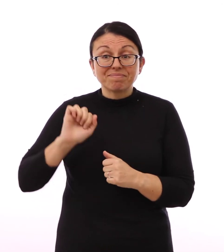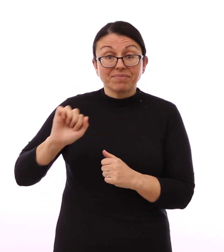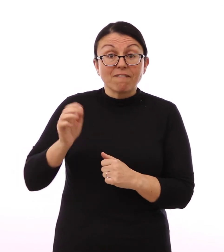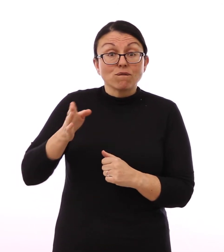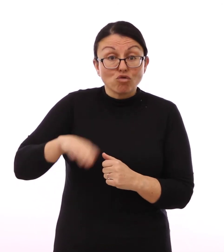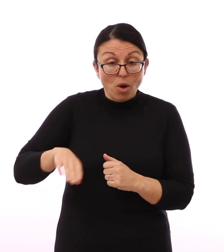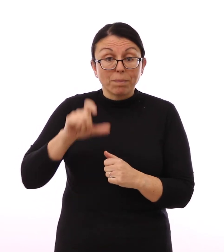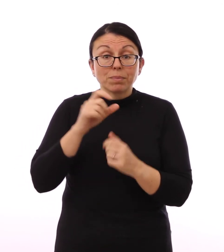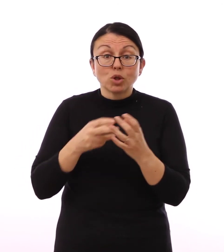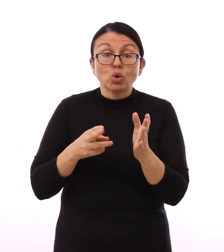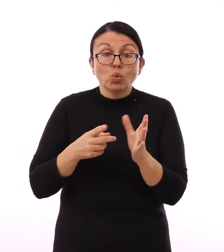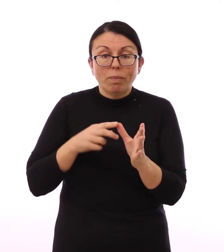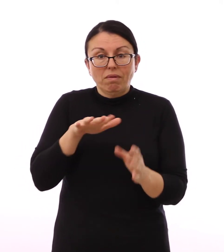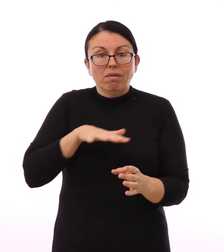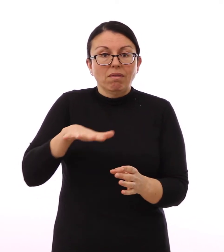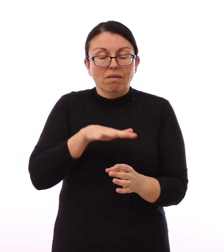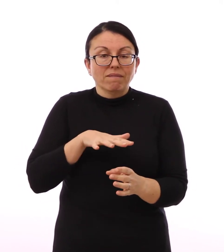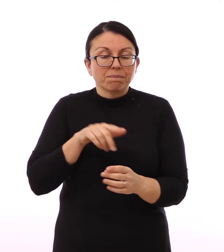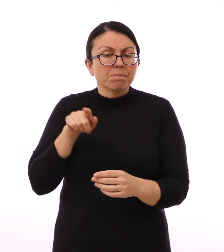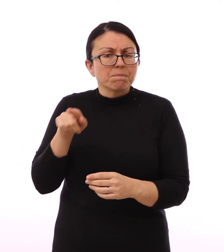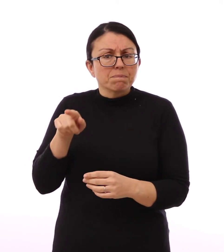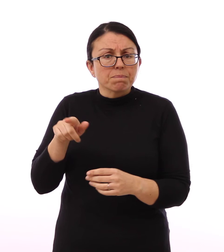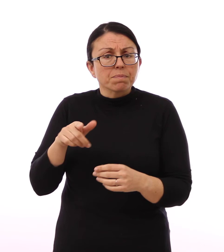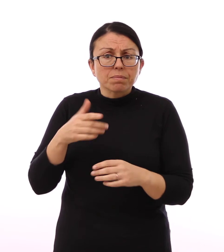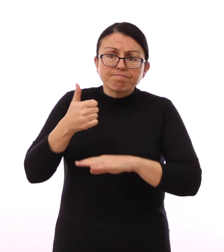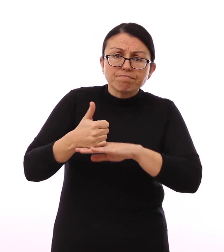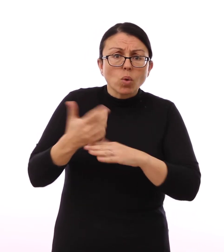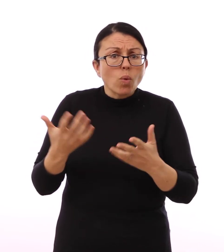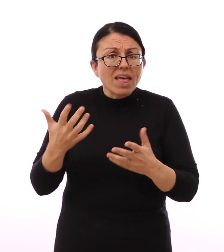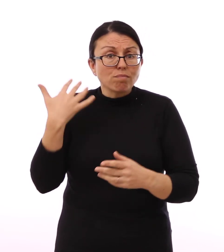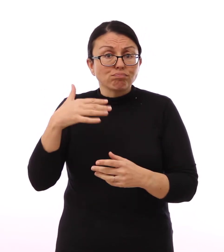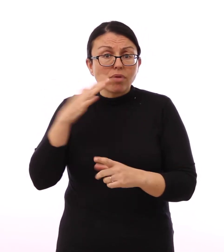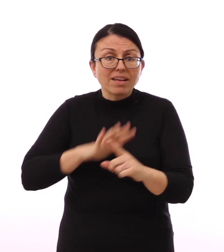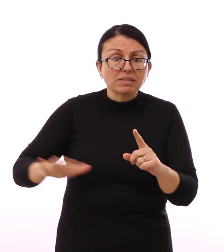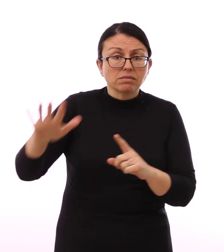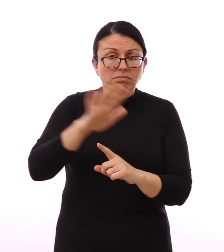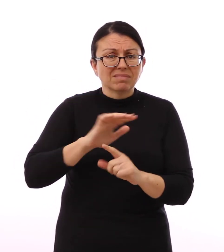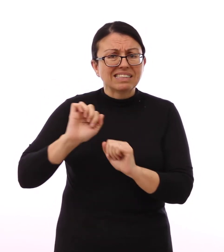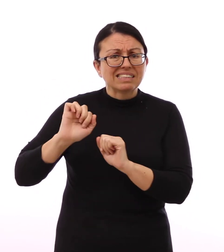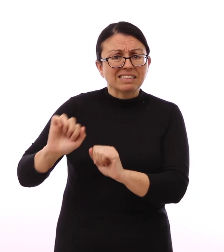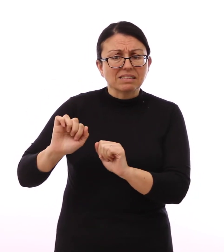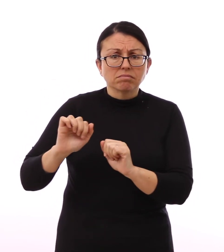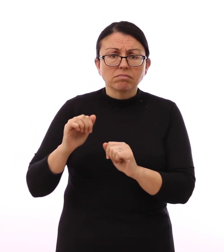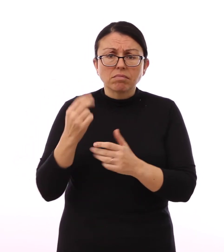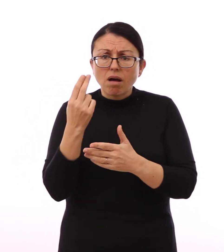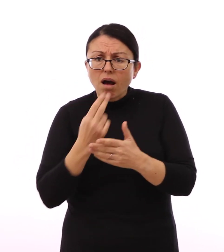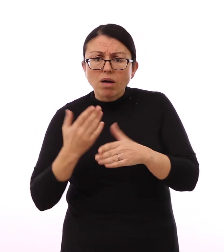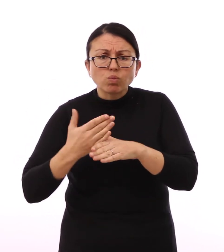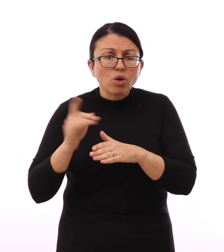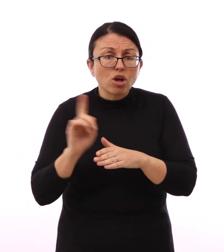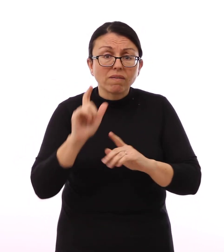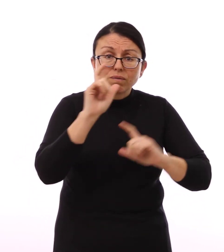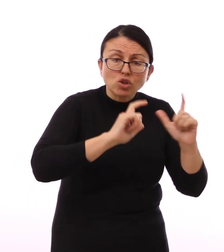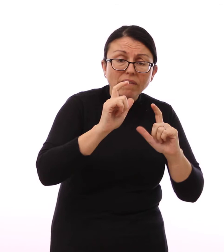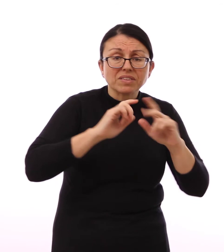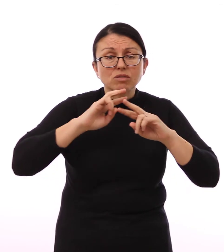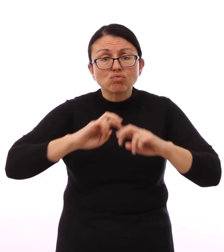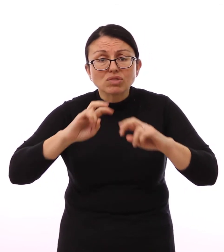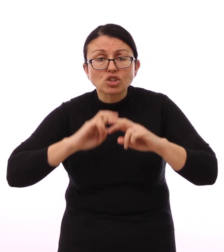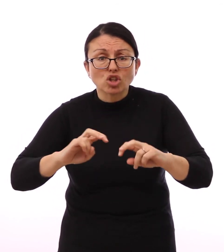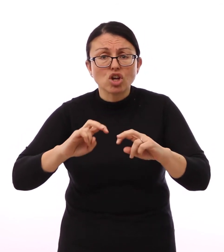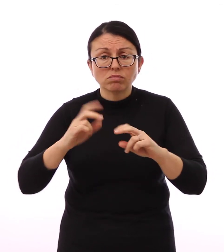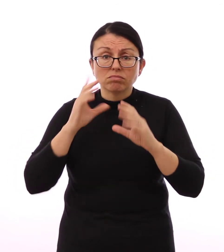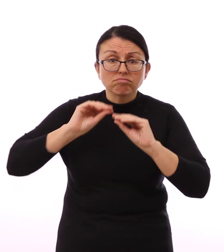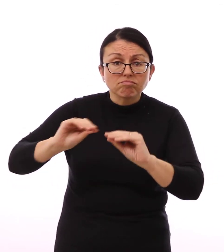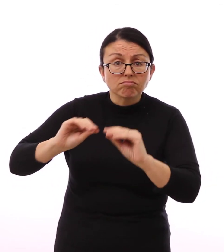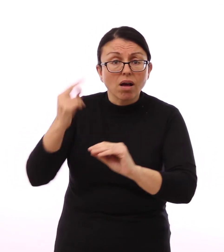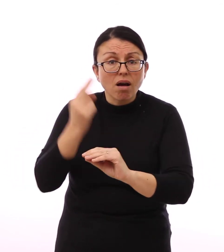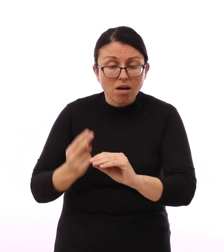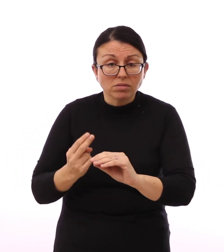is a Cuban born, Brighton-based photographer, researcher, and art educator.